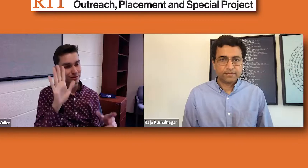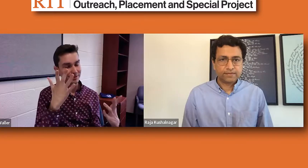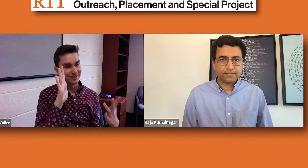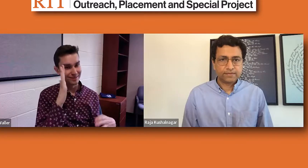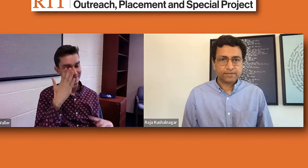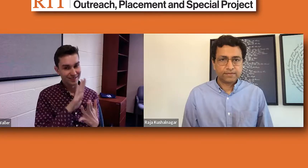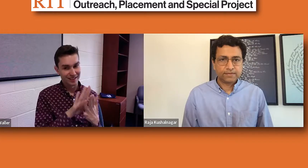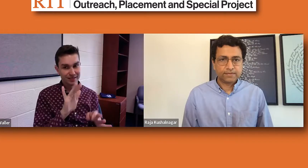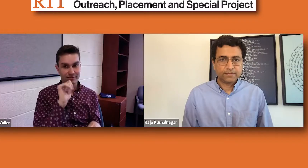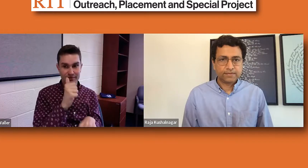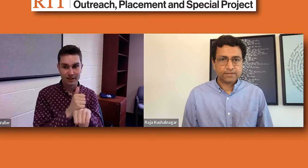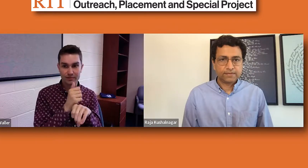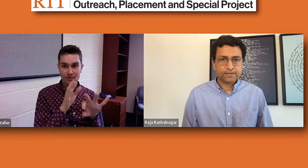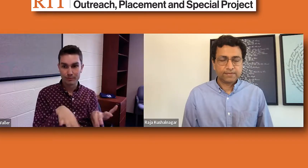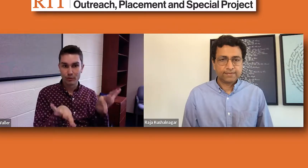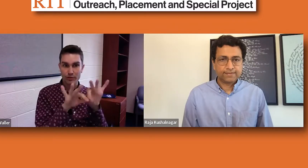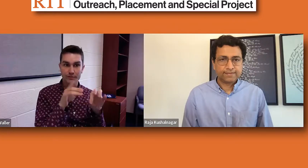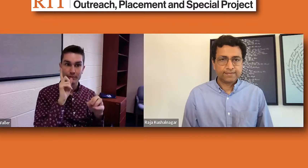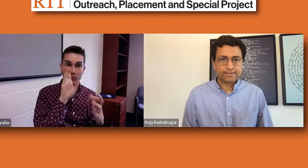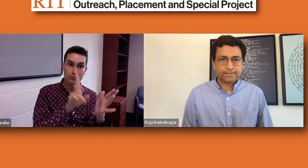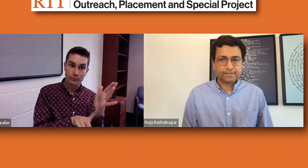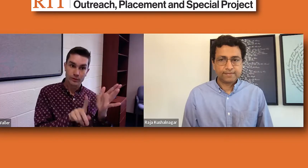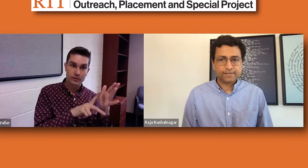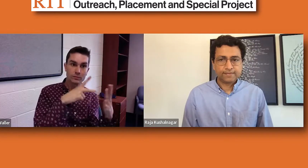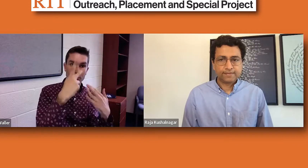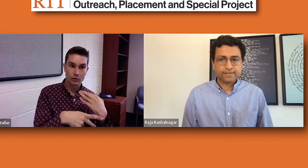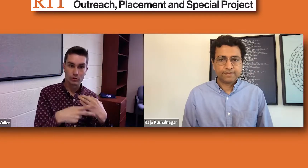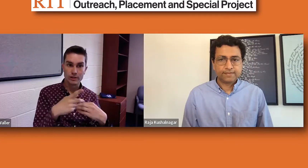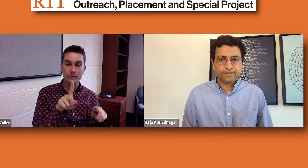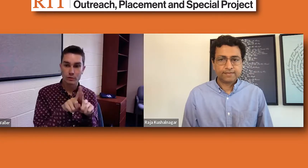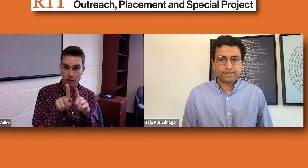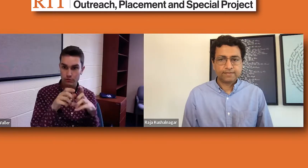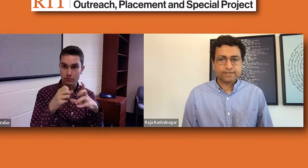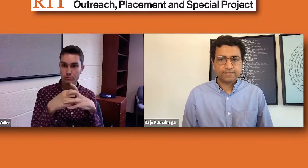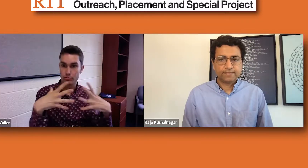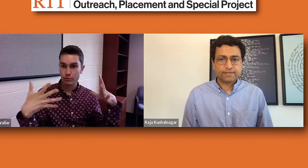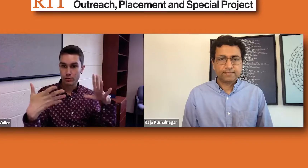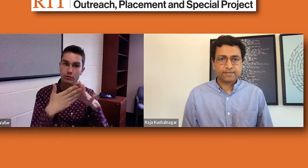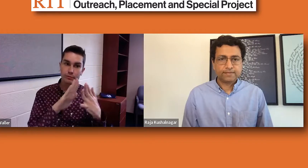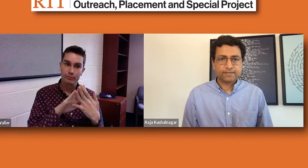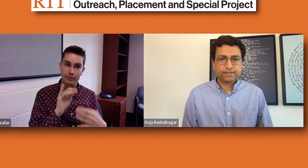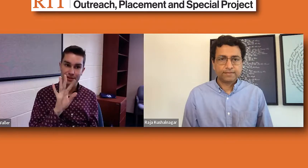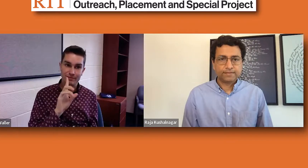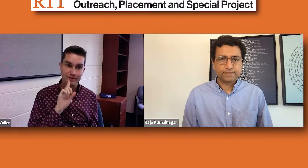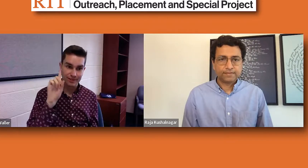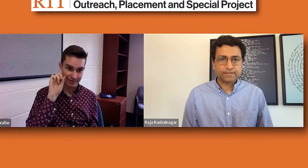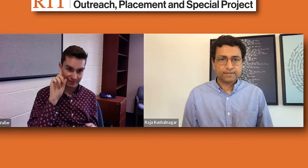So I feel like that Segways really well into the next question.